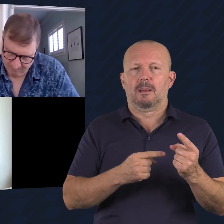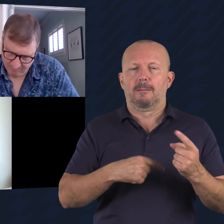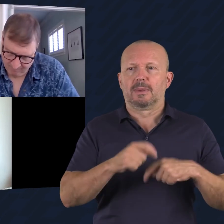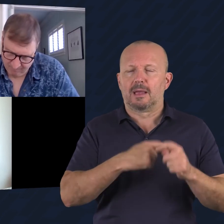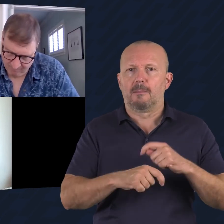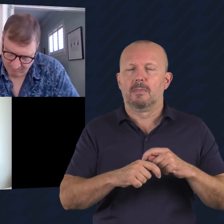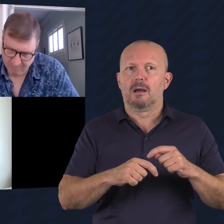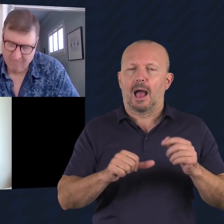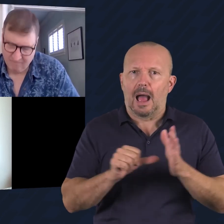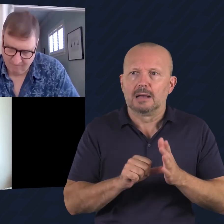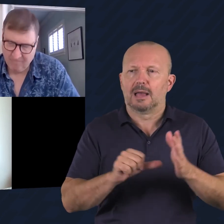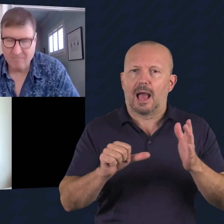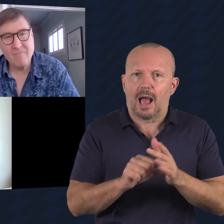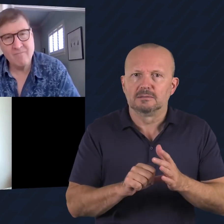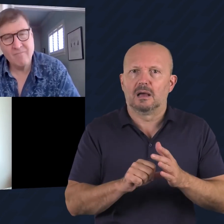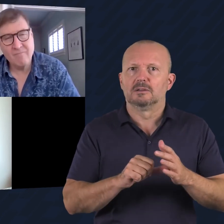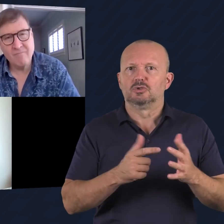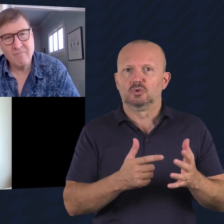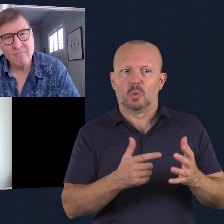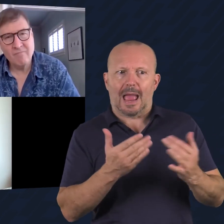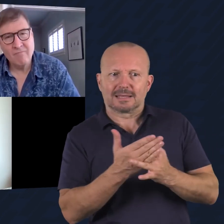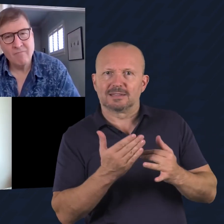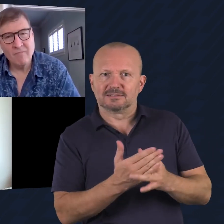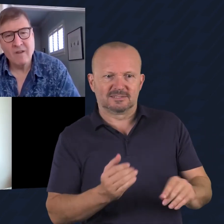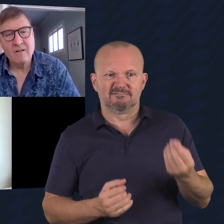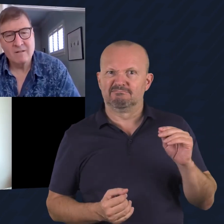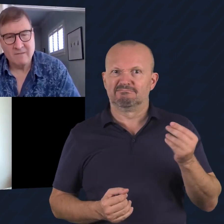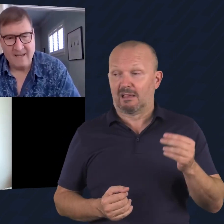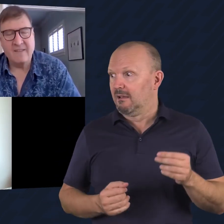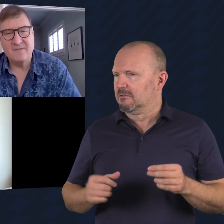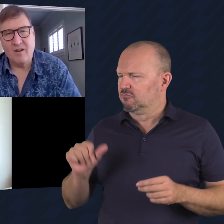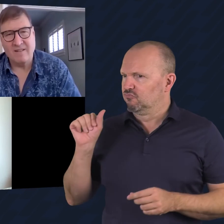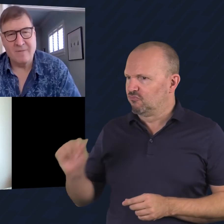and less easy to access that original tape. Yeah, that's right.